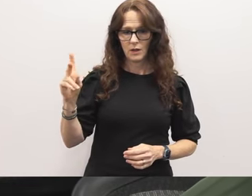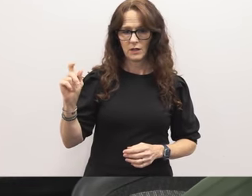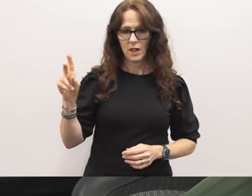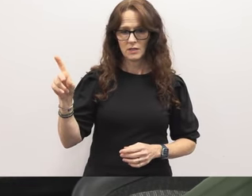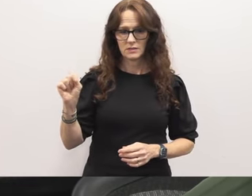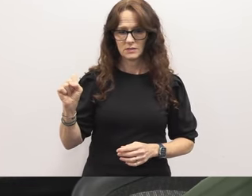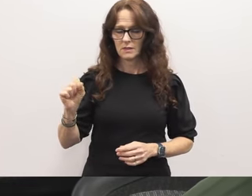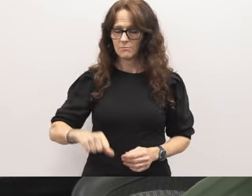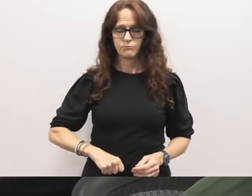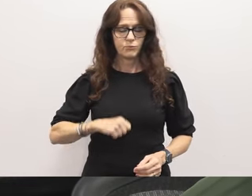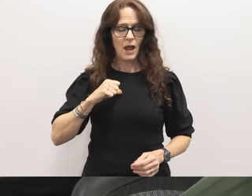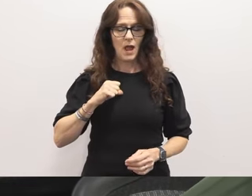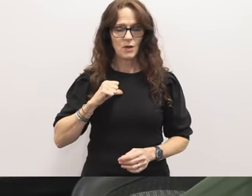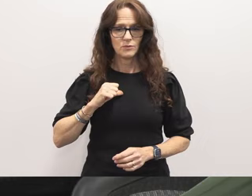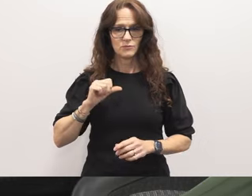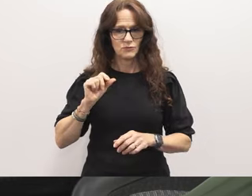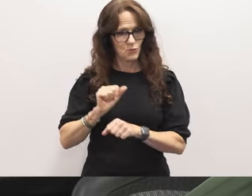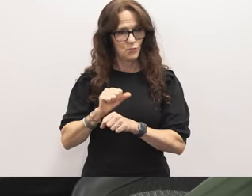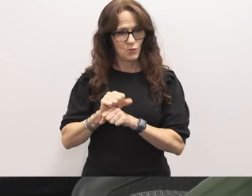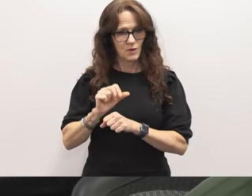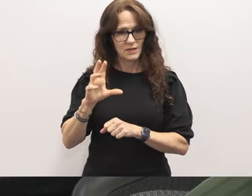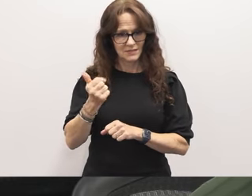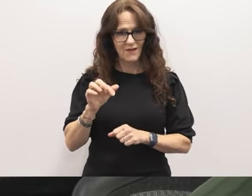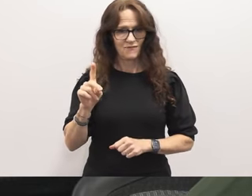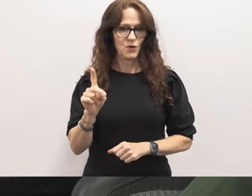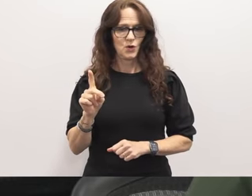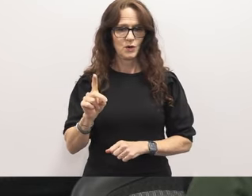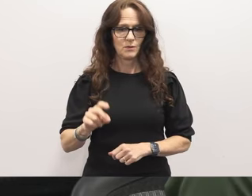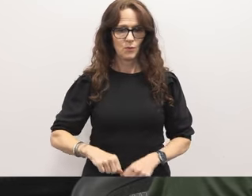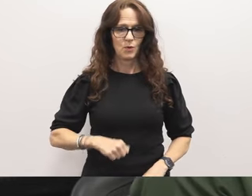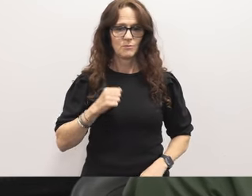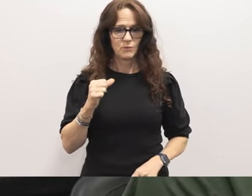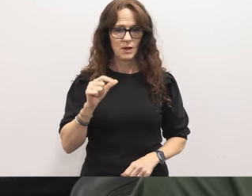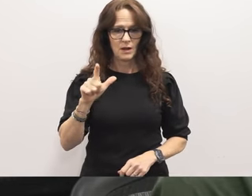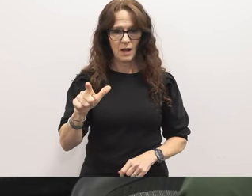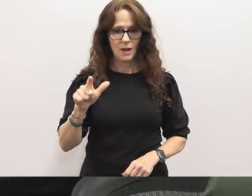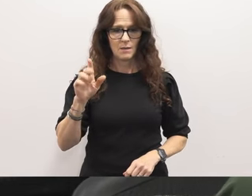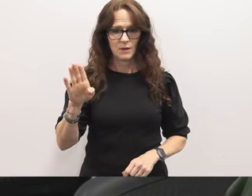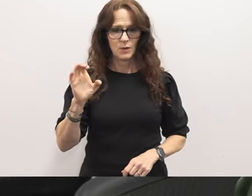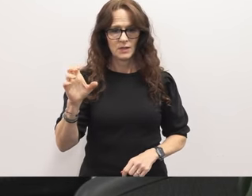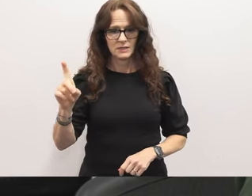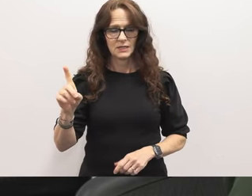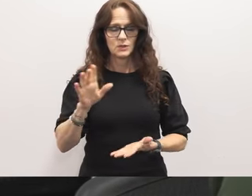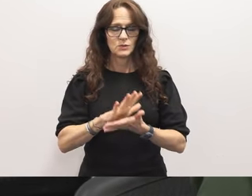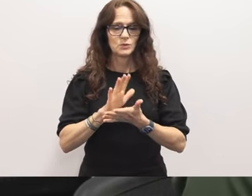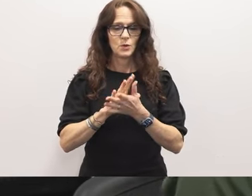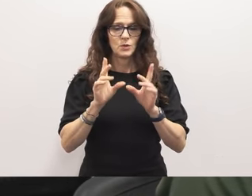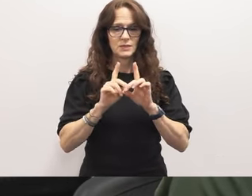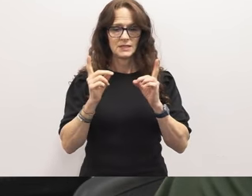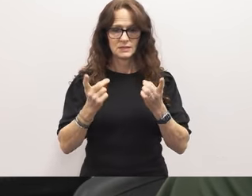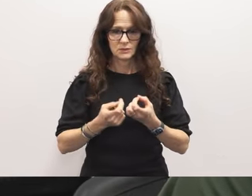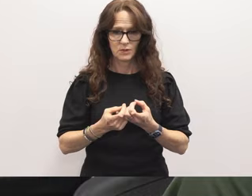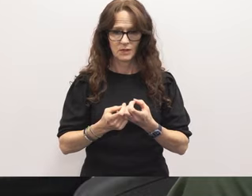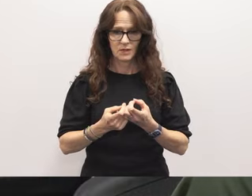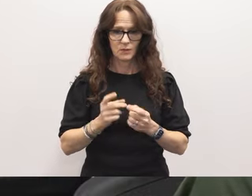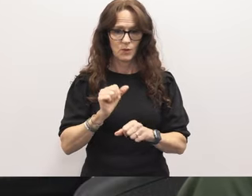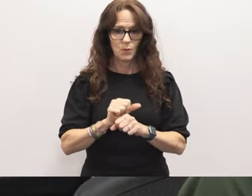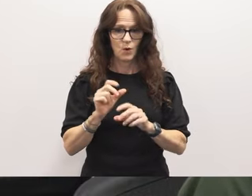And I think even more than that, we're proud to be Long Beach Unified School District. We work in a district, as you all know,